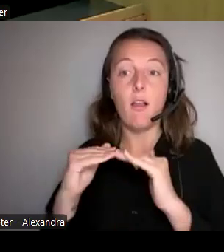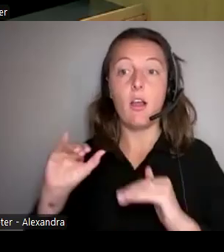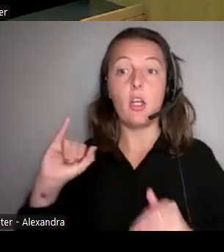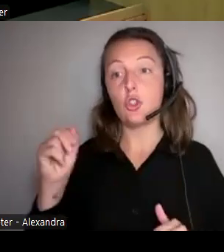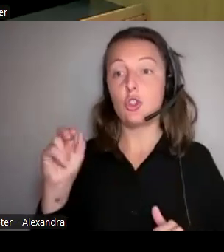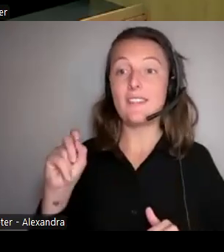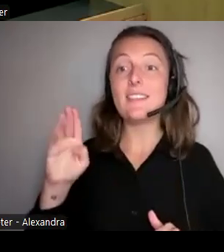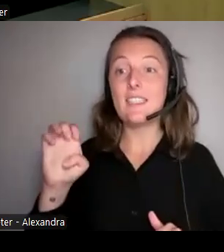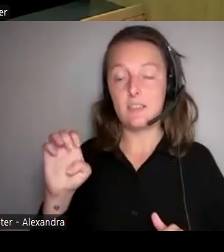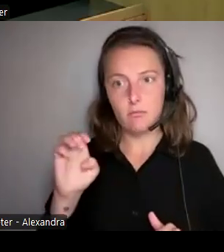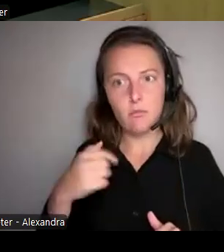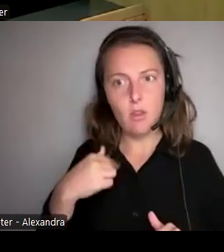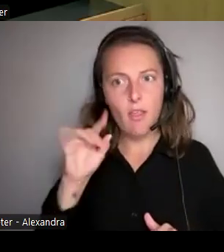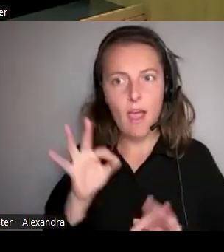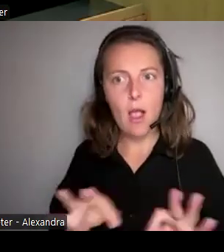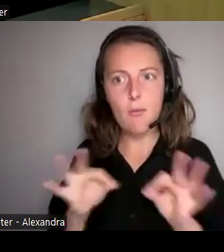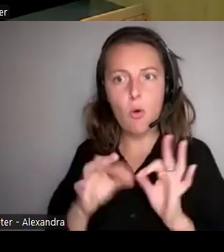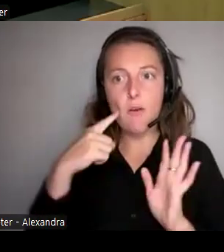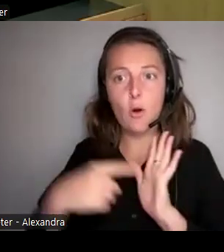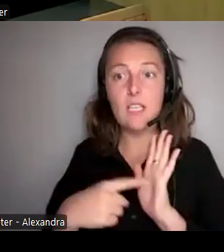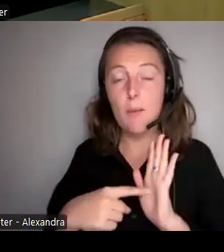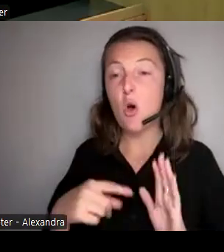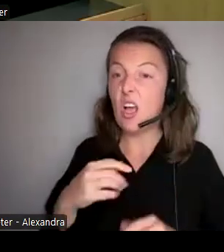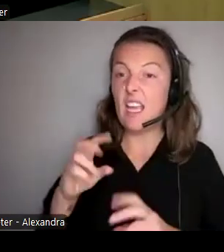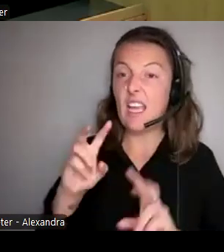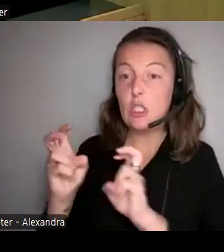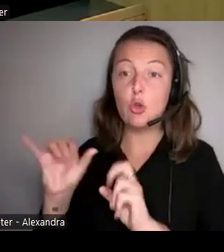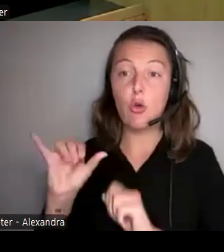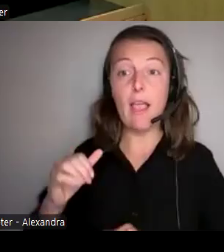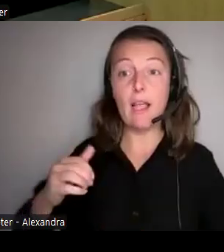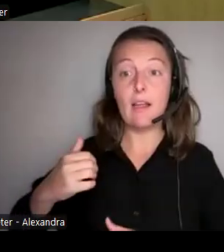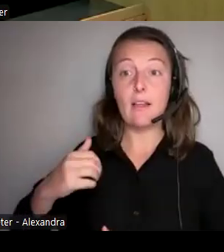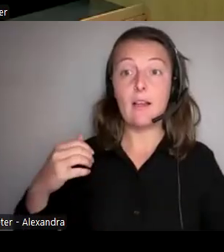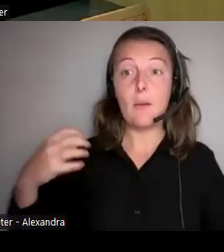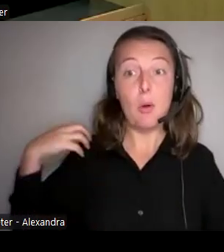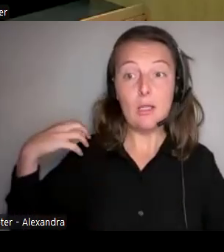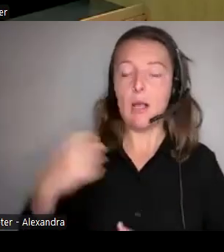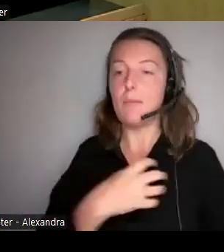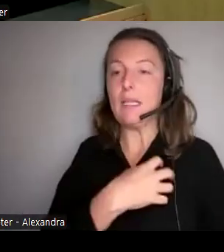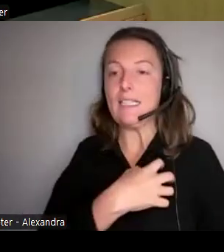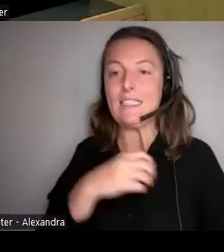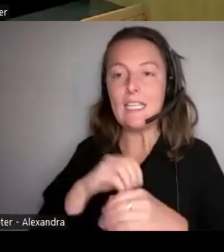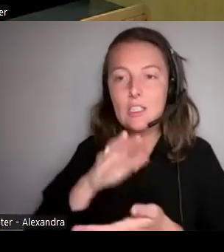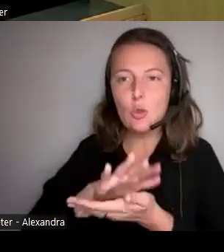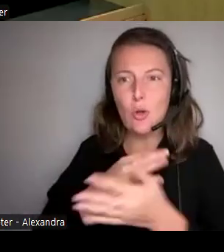of the issues with having say police in schools versus having counselors in schools. Uh and then